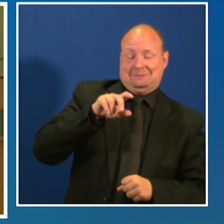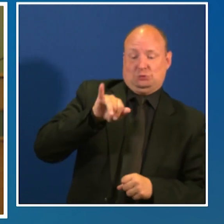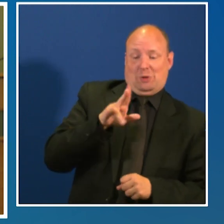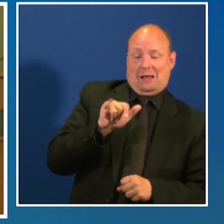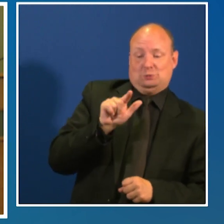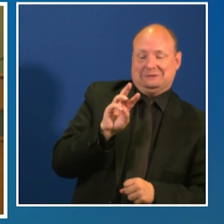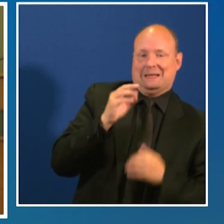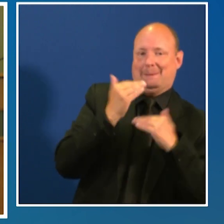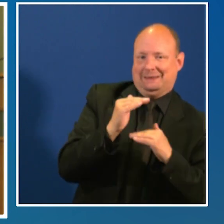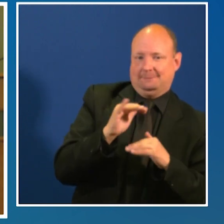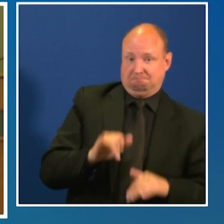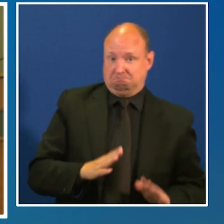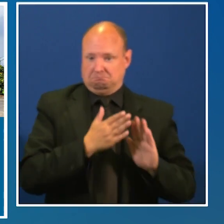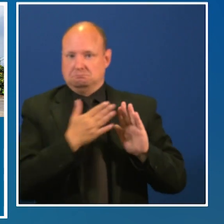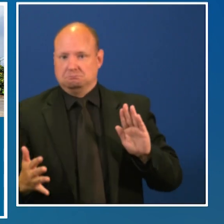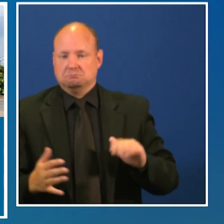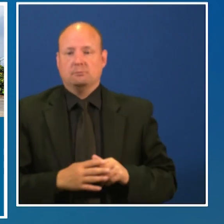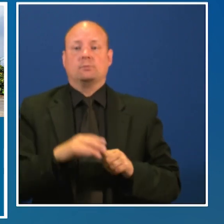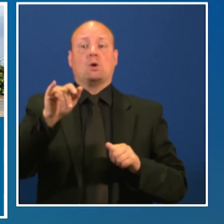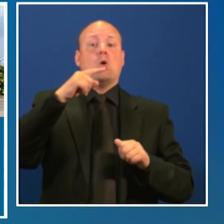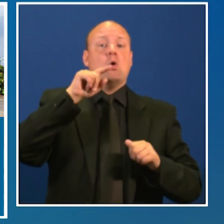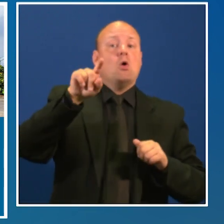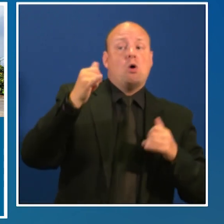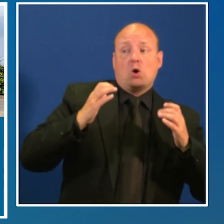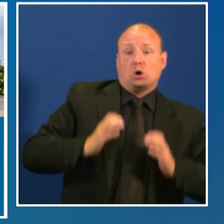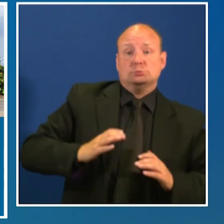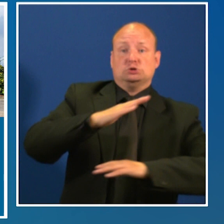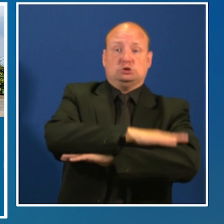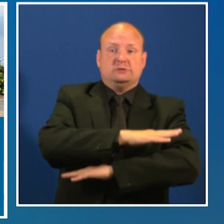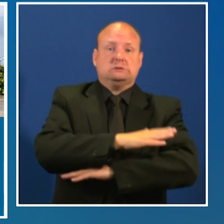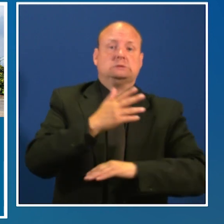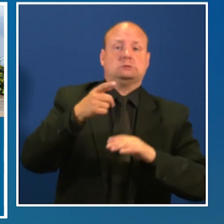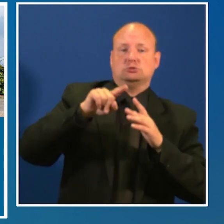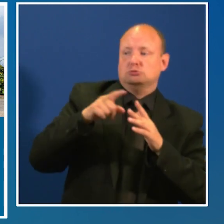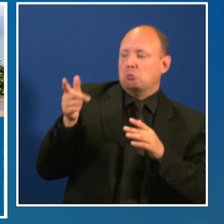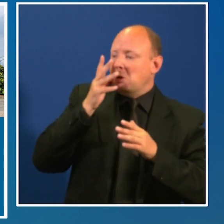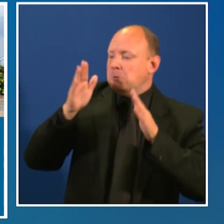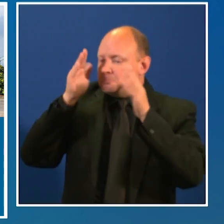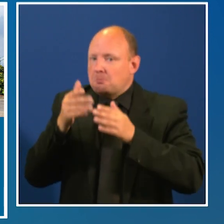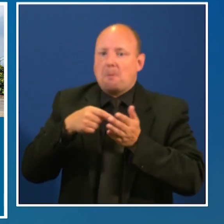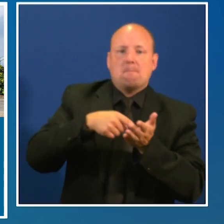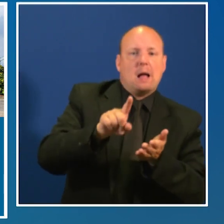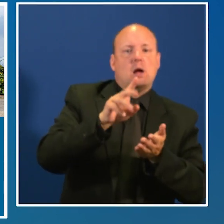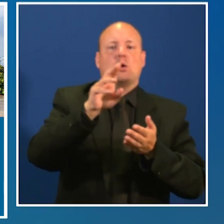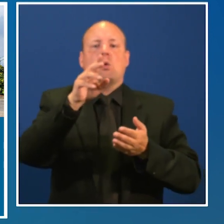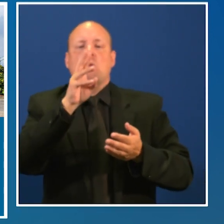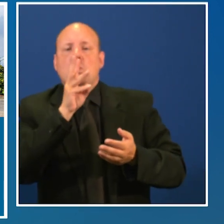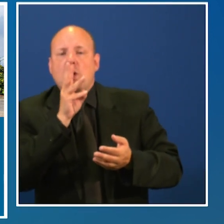which processes city utility payments at the Vancouver Operation Center on Fourth Plain, will resume their full